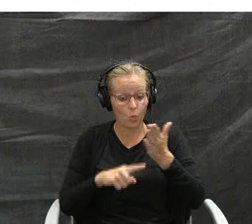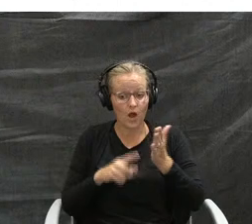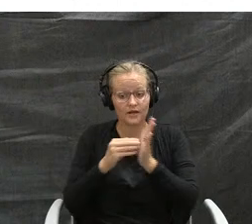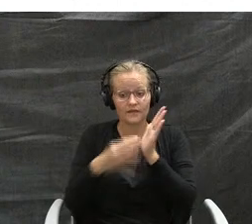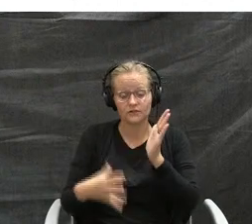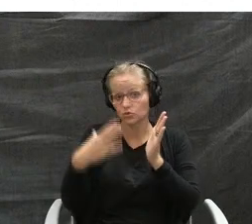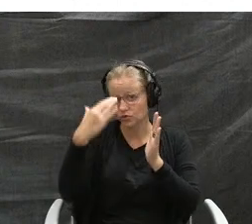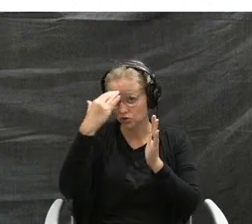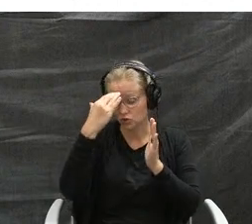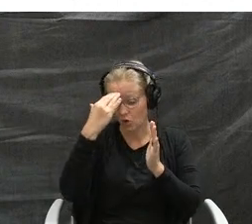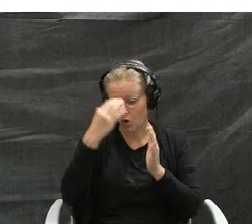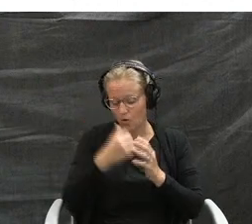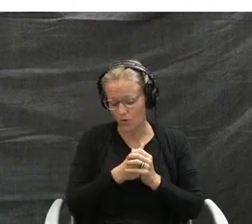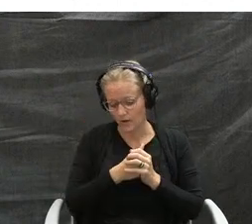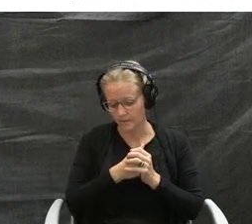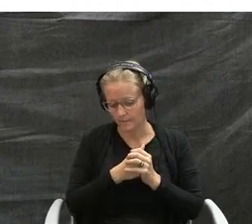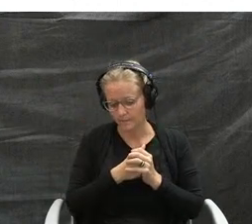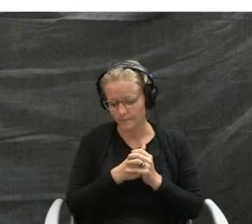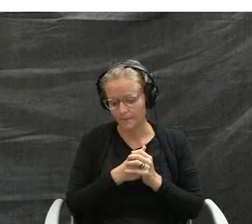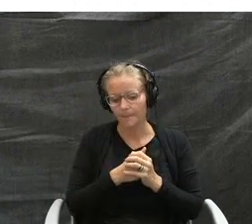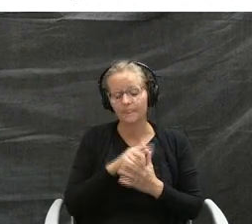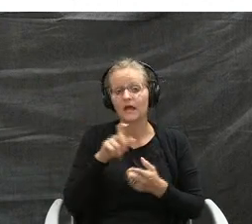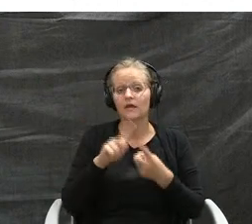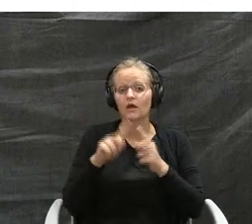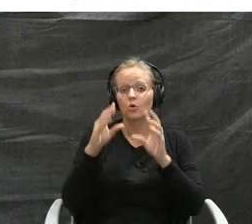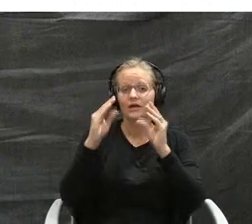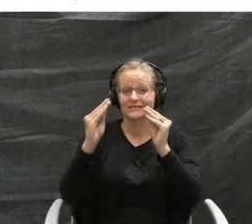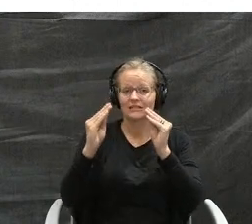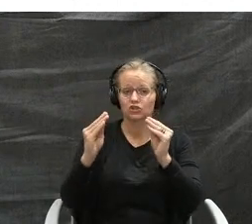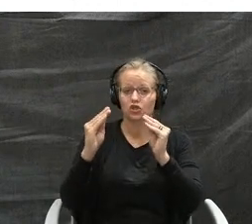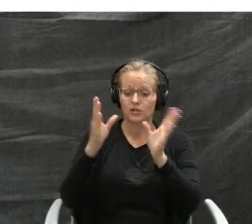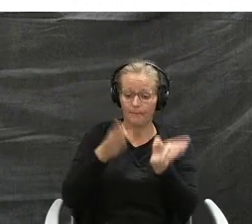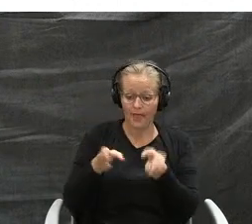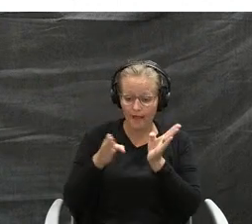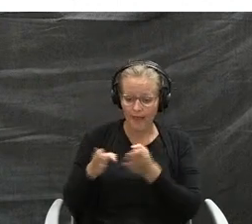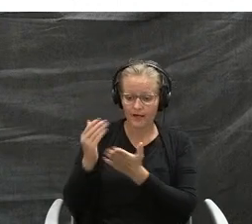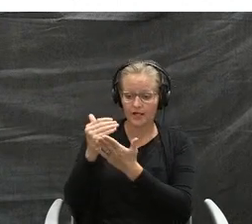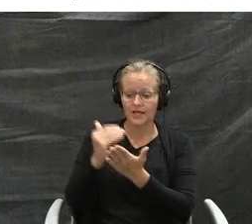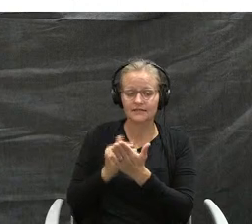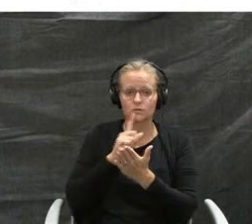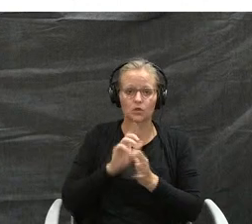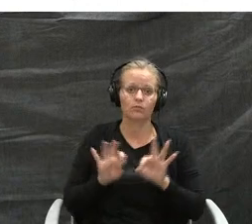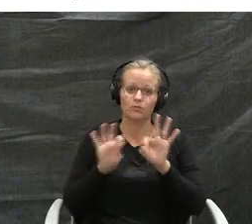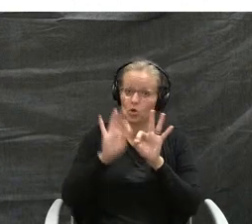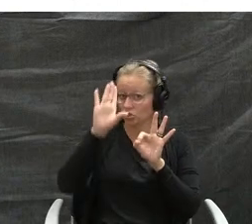essential learnings. When teachers are planning their lessons, it's important to remember that every lesson that